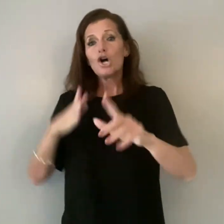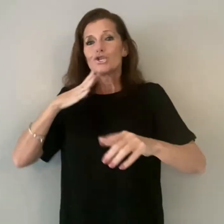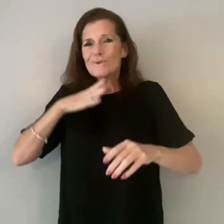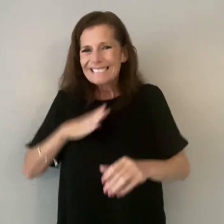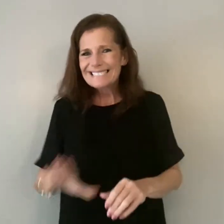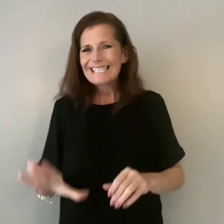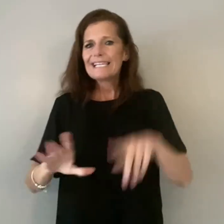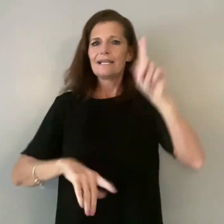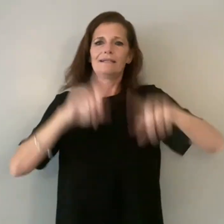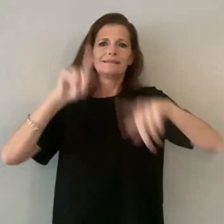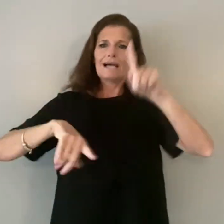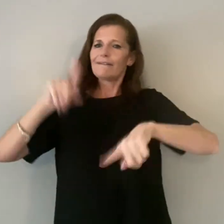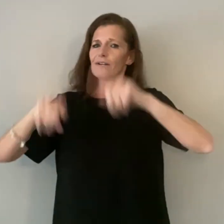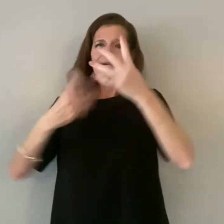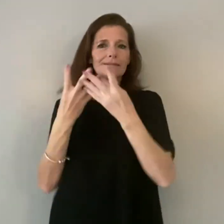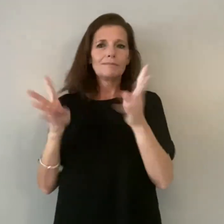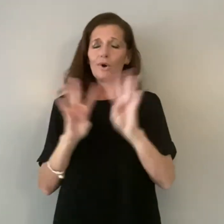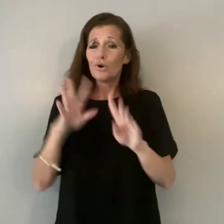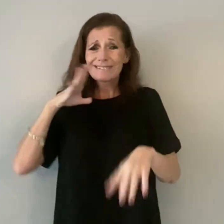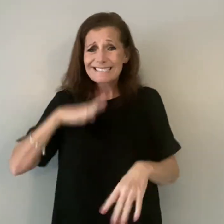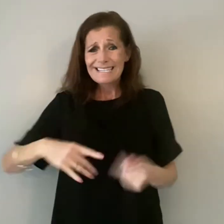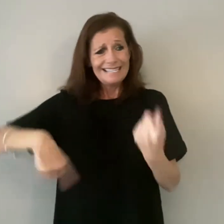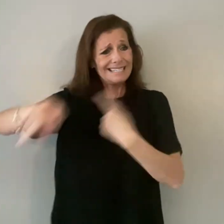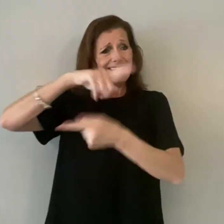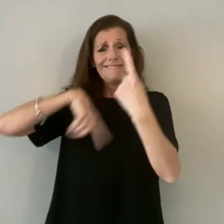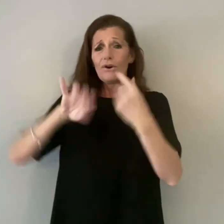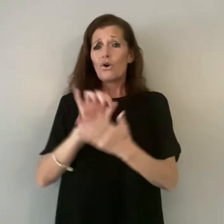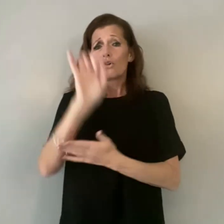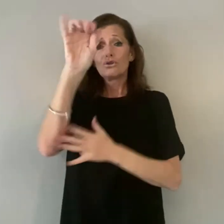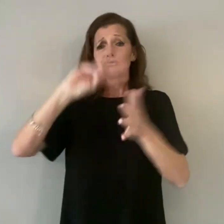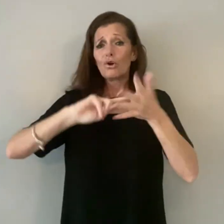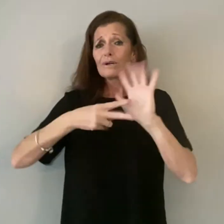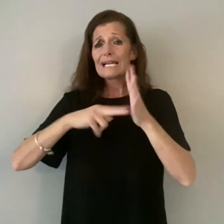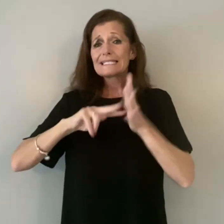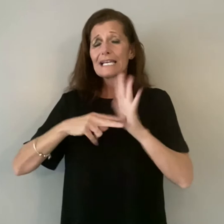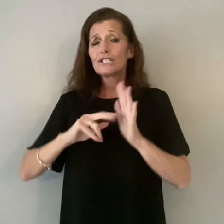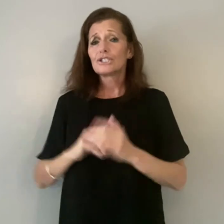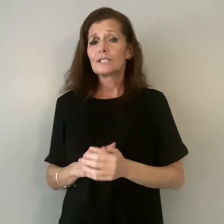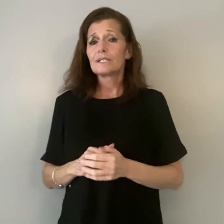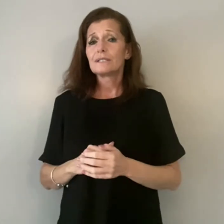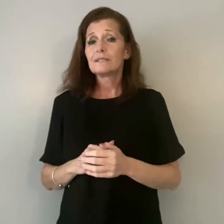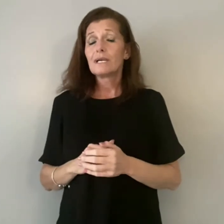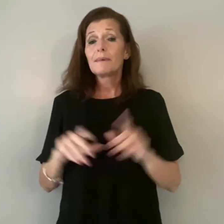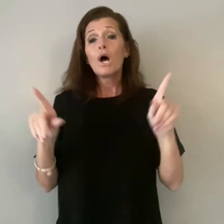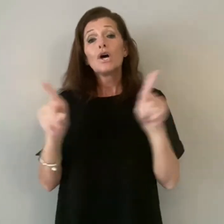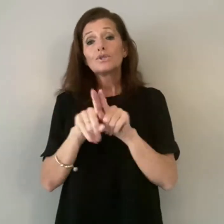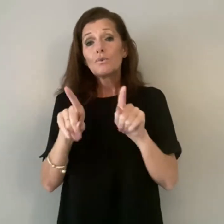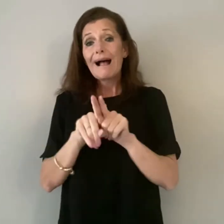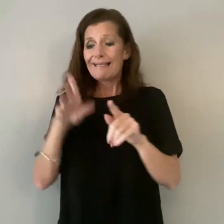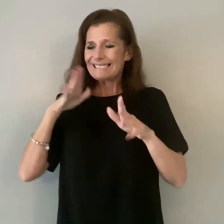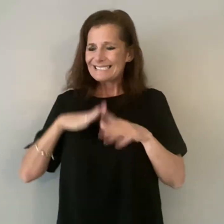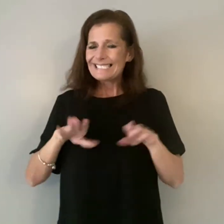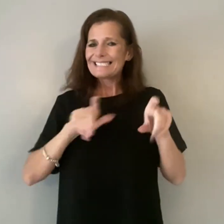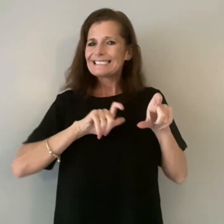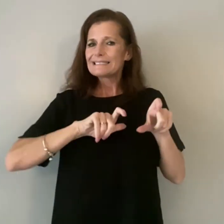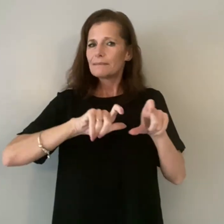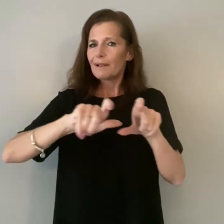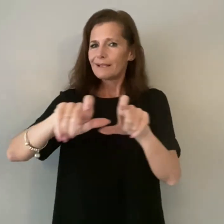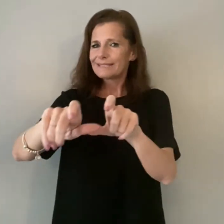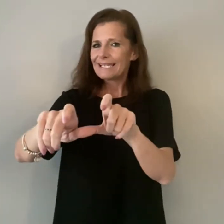we need this injection a diverse board for all of our cultural innovations. But equally we also need some stability